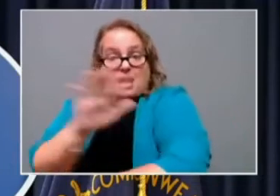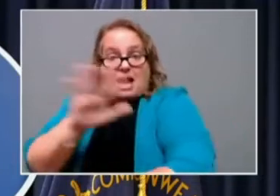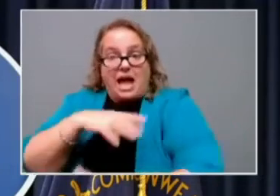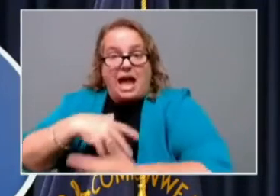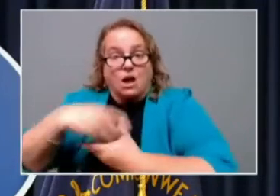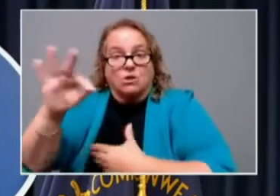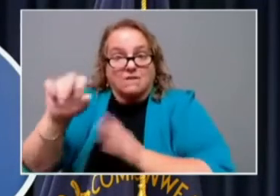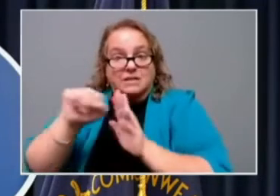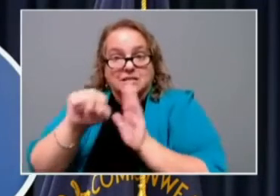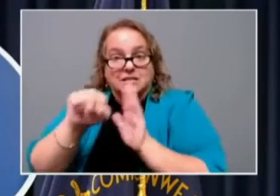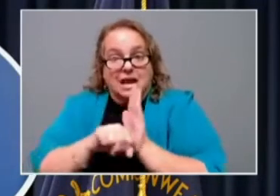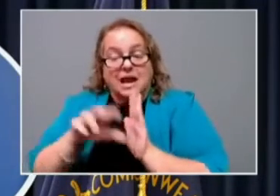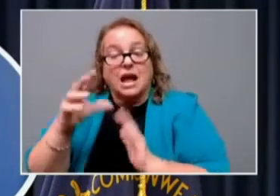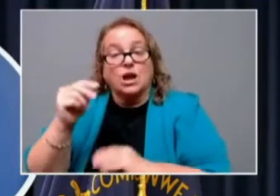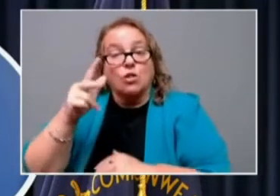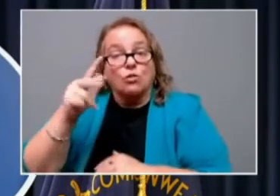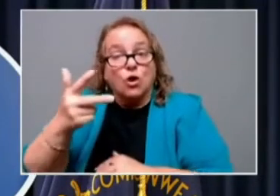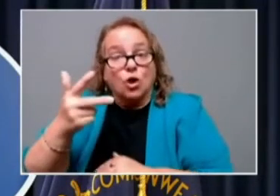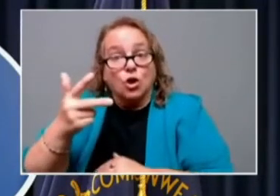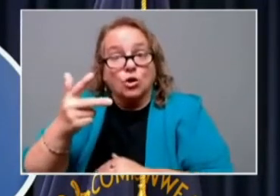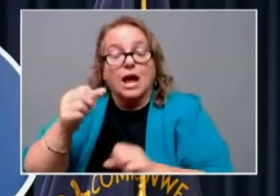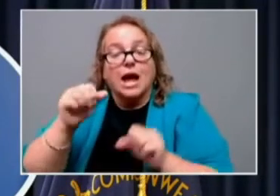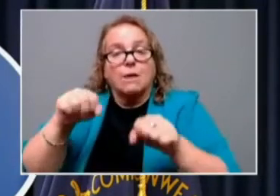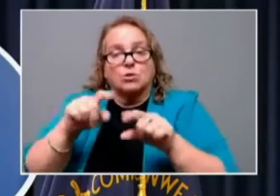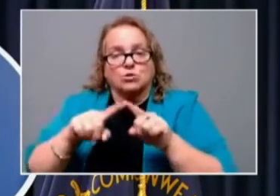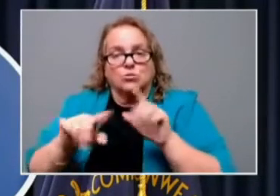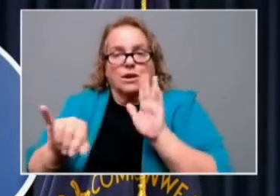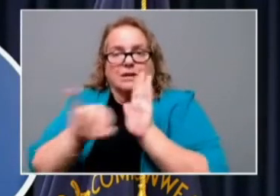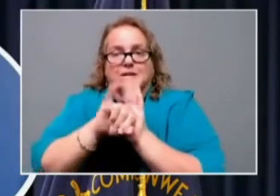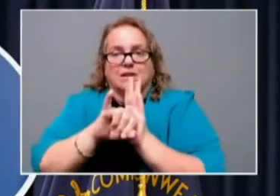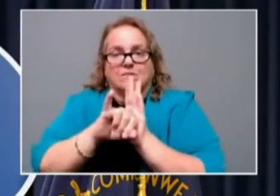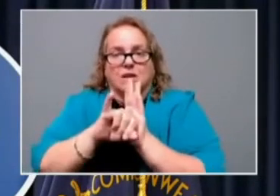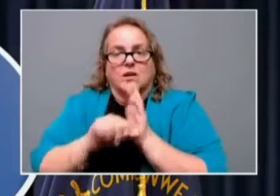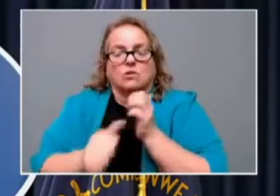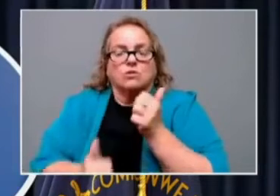finally being able to identify the majority of the 190,000 Kentucky and